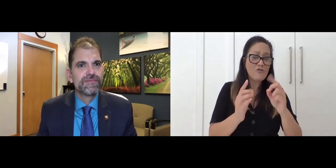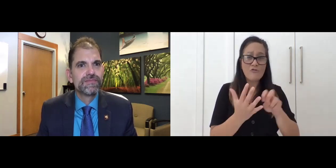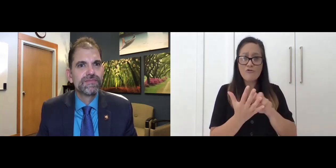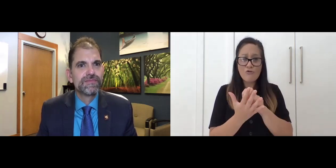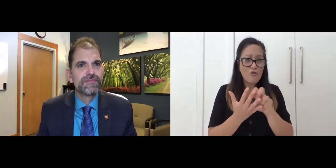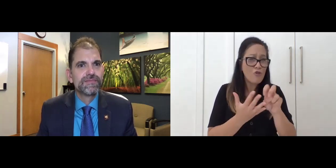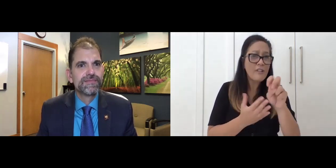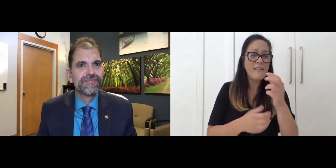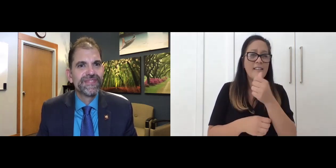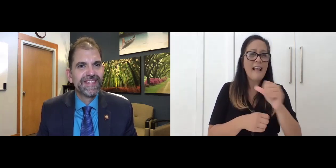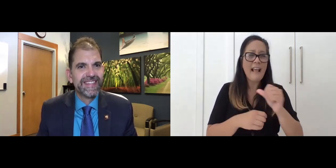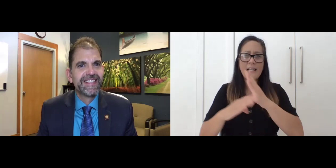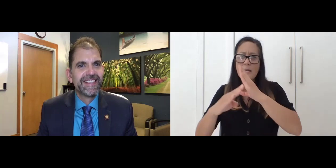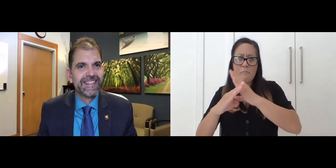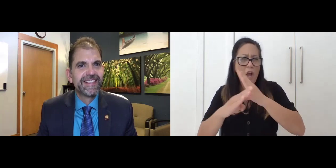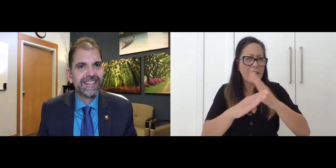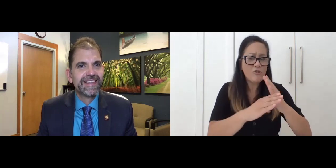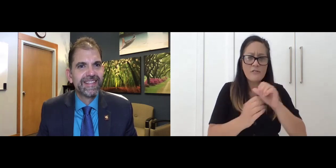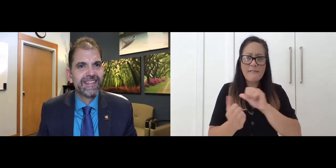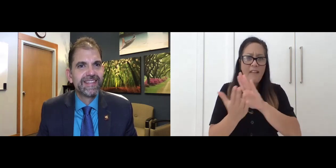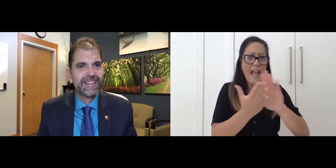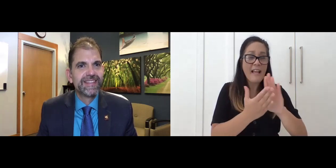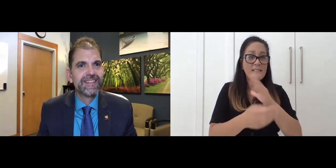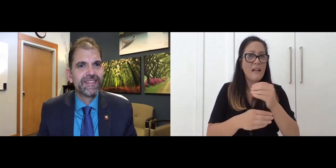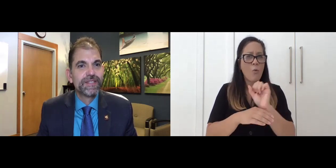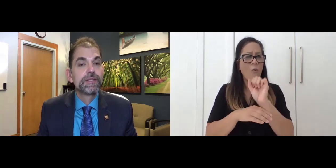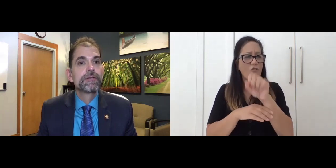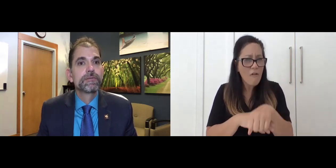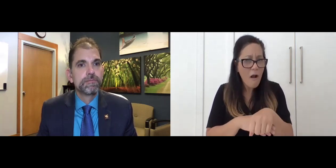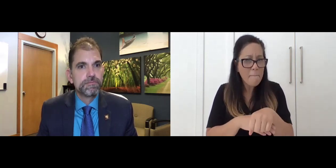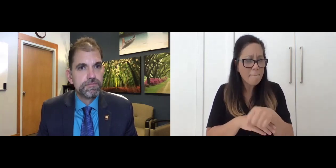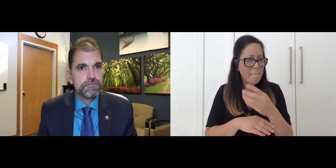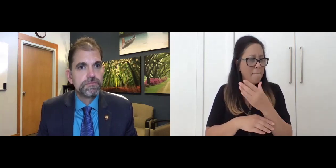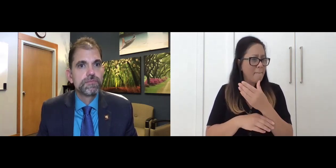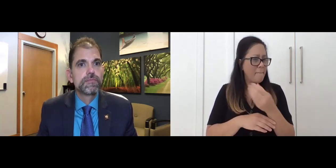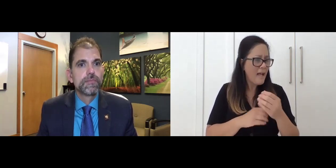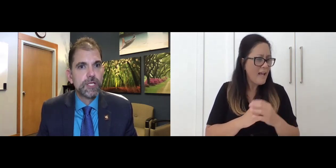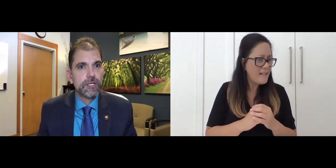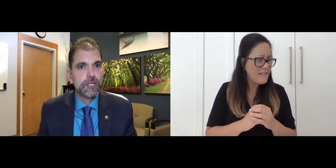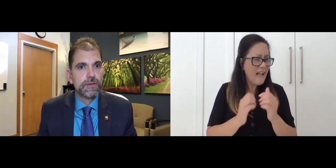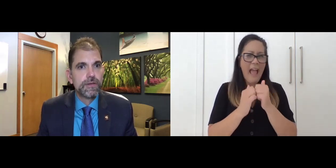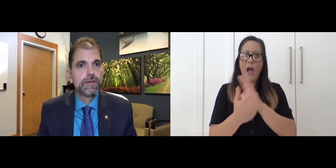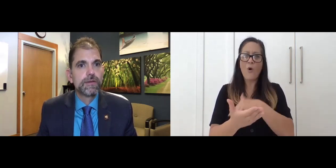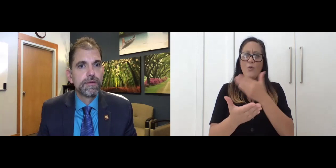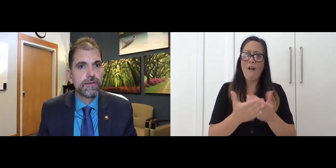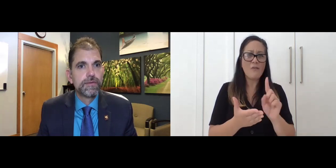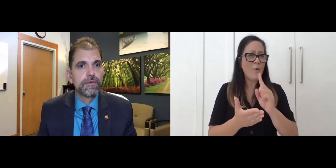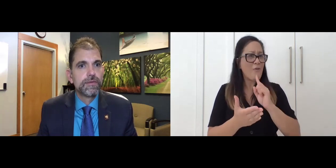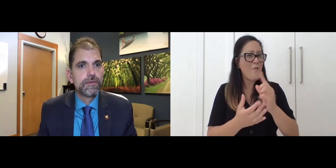a little bit more about your educational journey, and any barriers you might have faced or had to overcome.